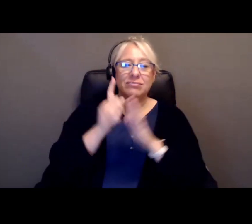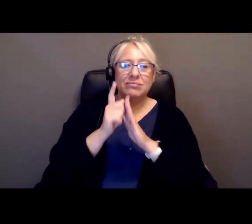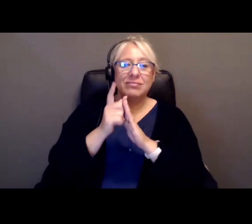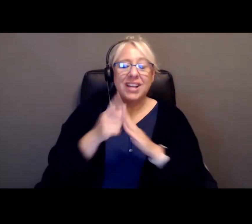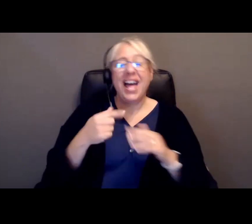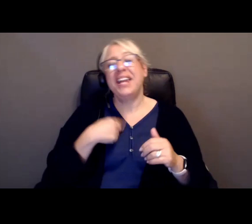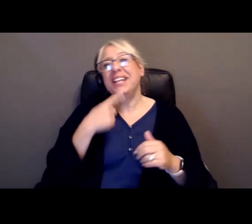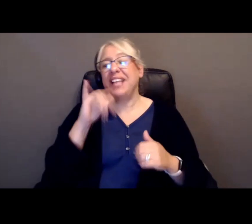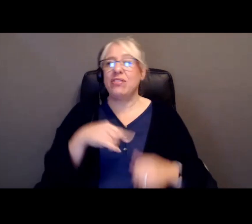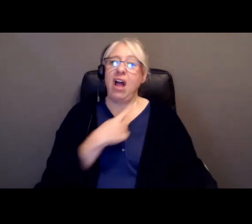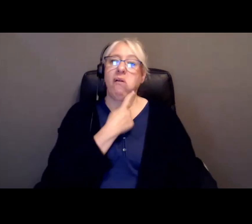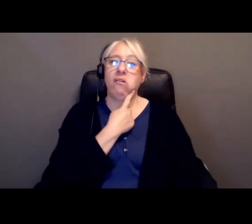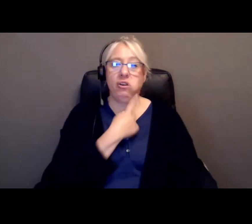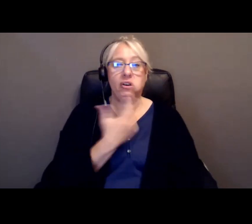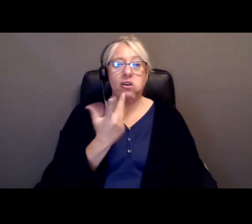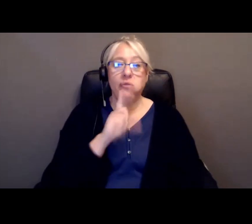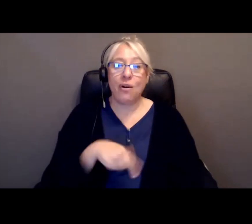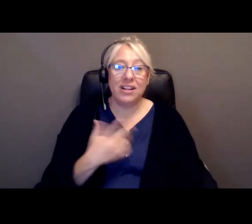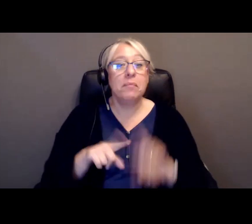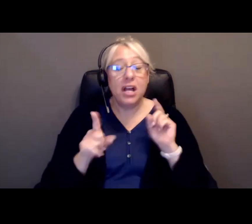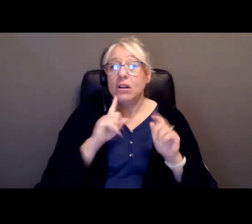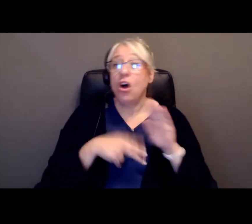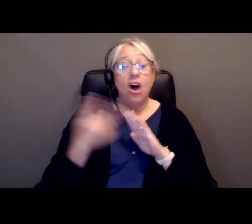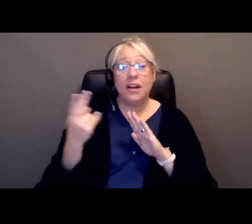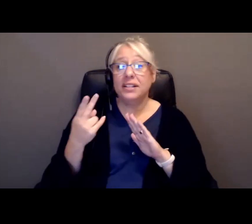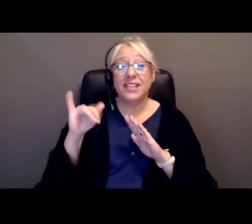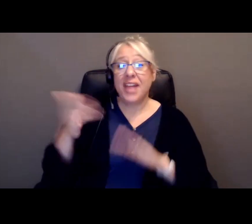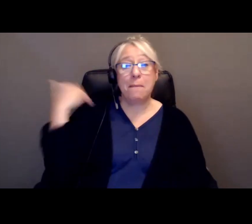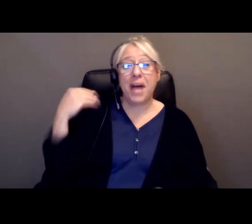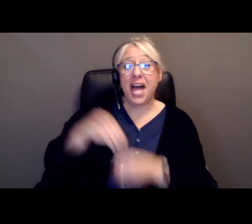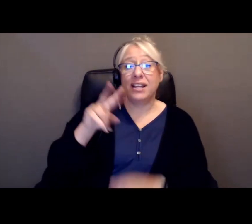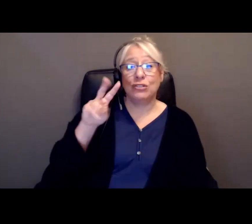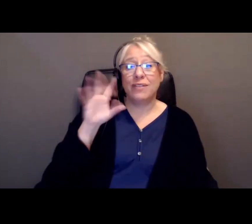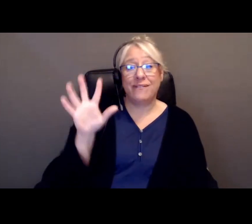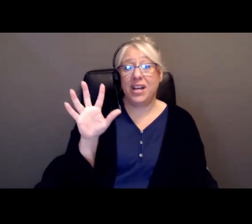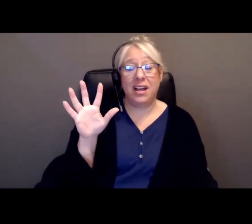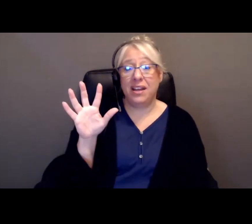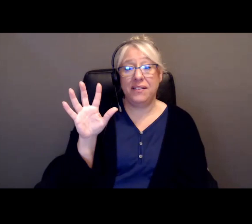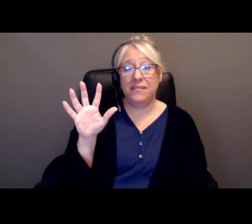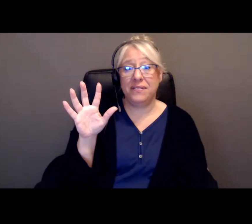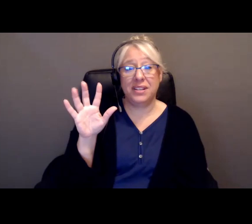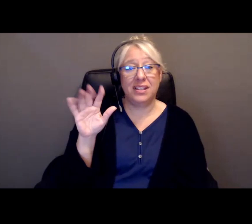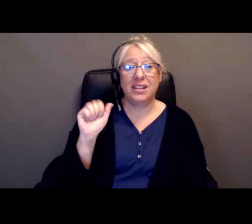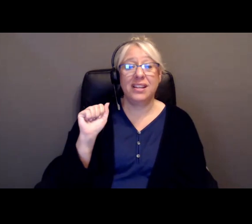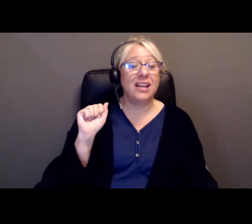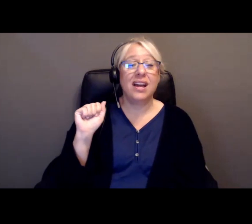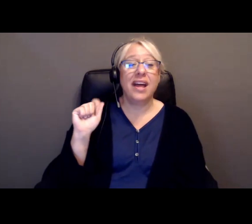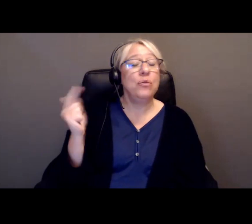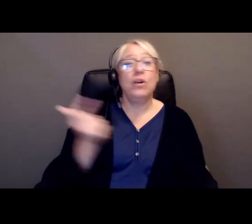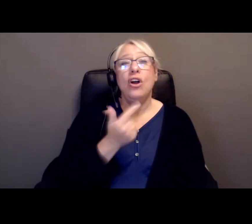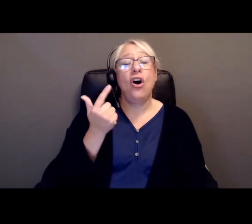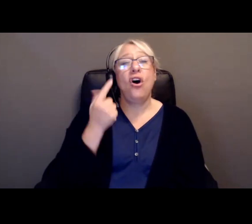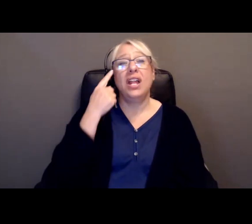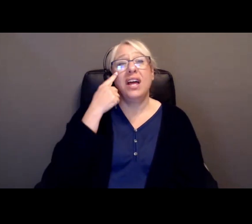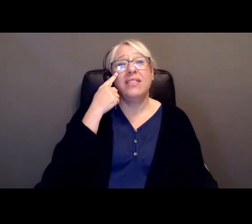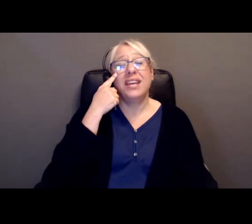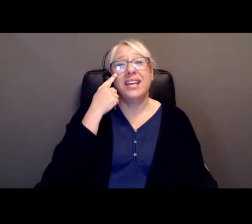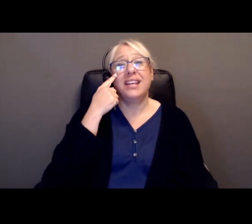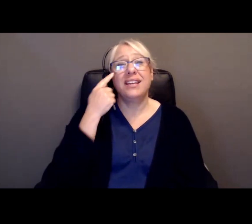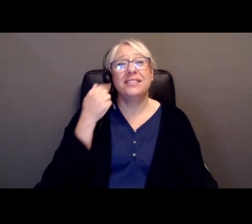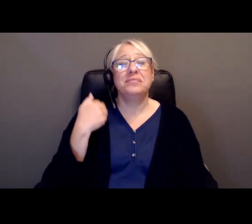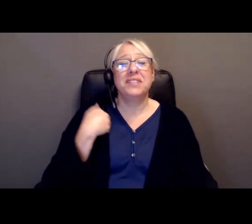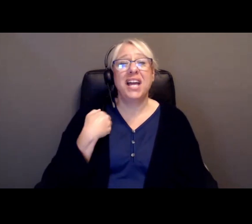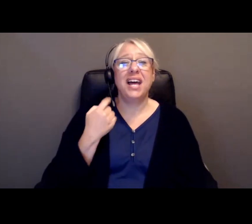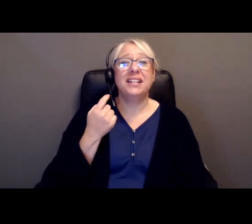but quite honestly, that was back in 2005. And we all I think had slight moments of hope